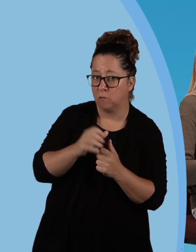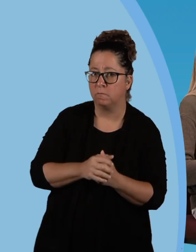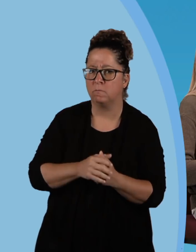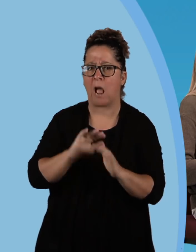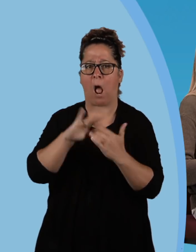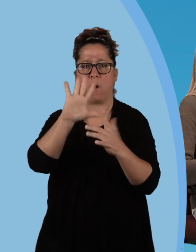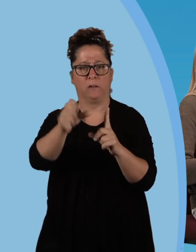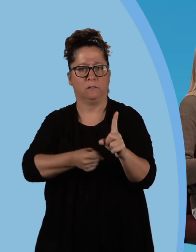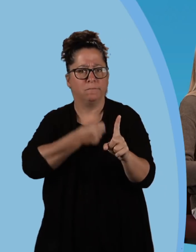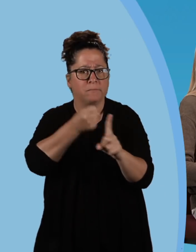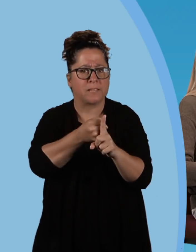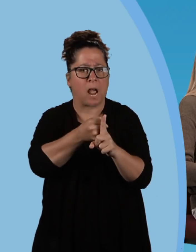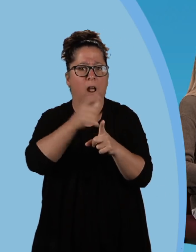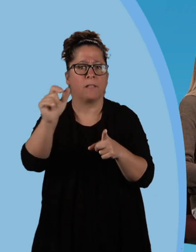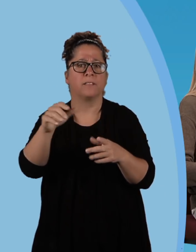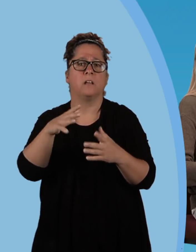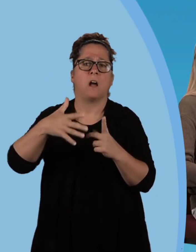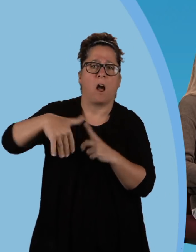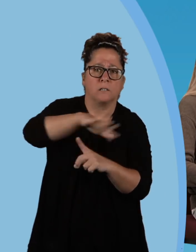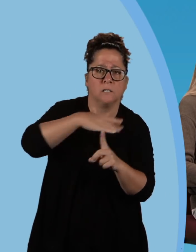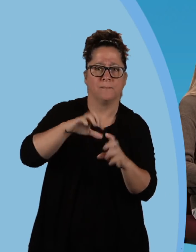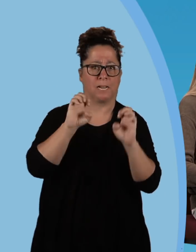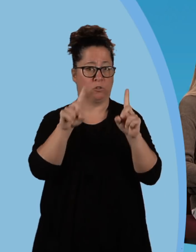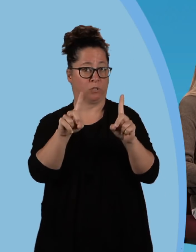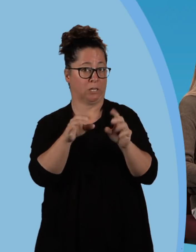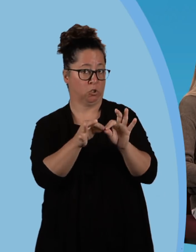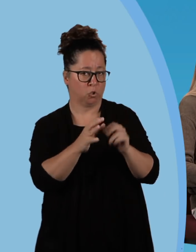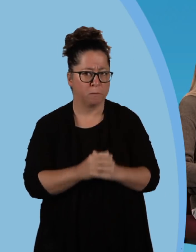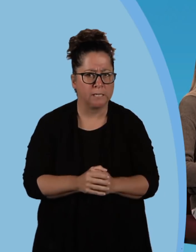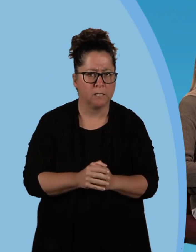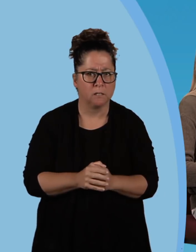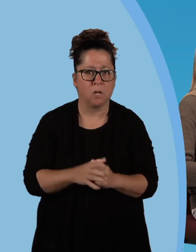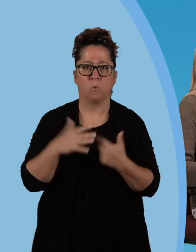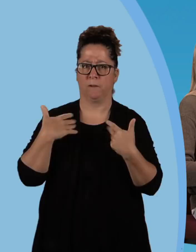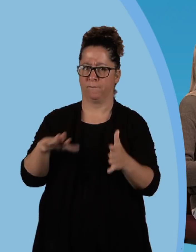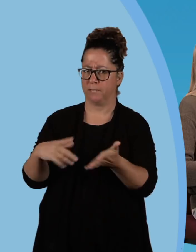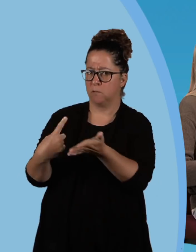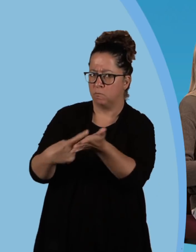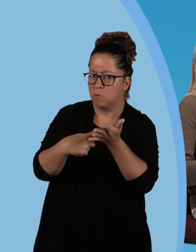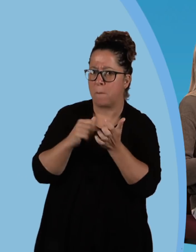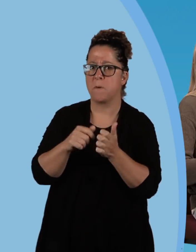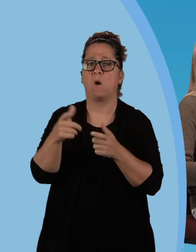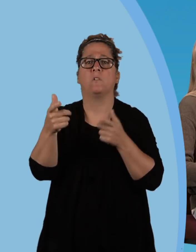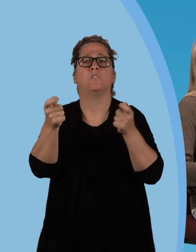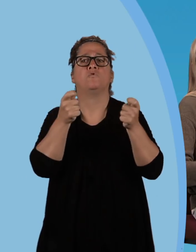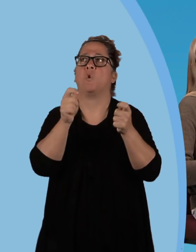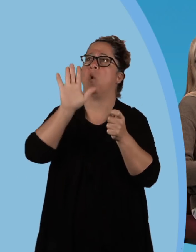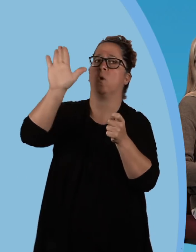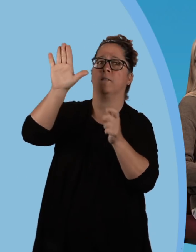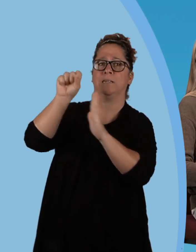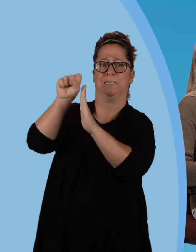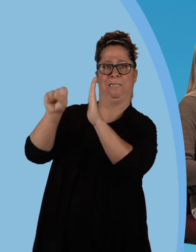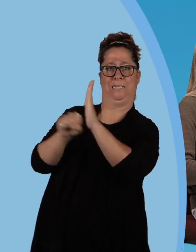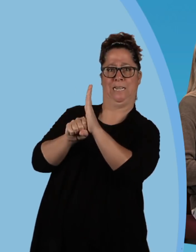and how that affects the context of educational interpreting. We've talked about the control that state departments